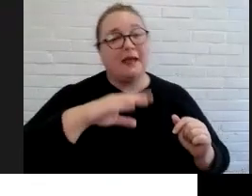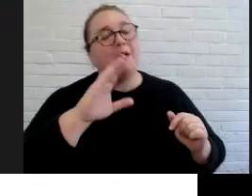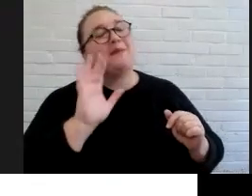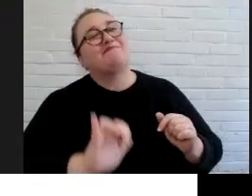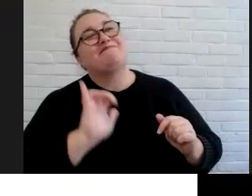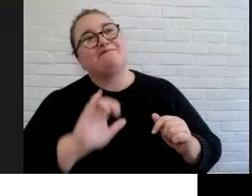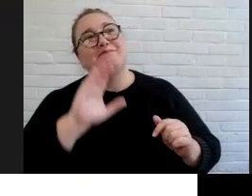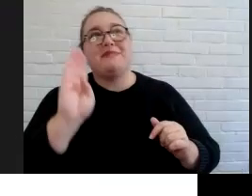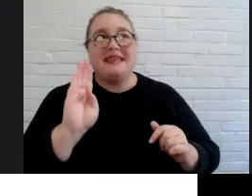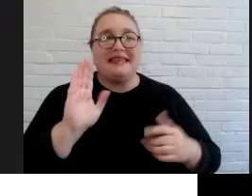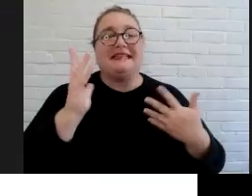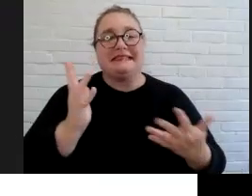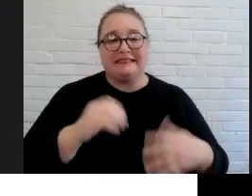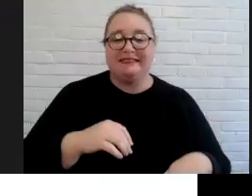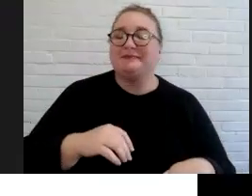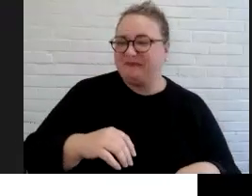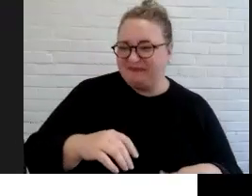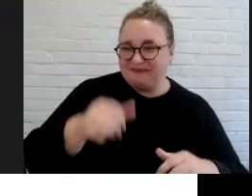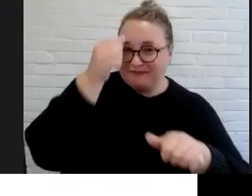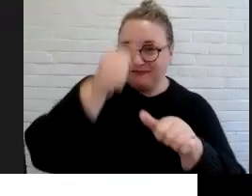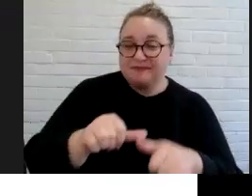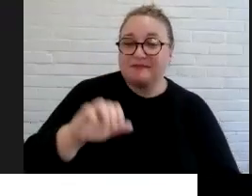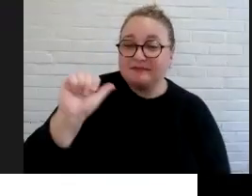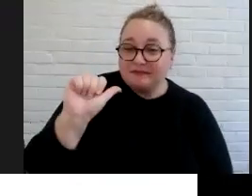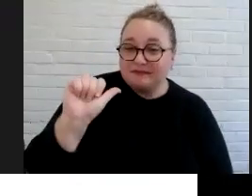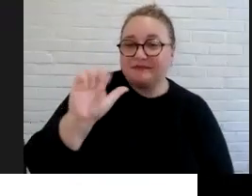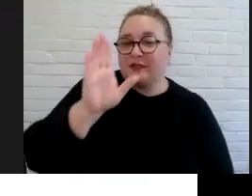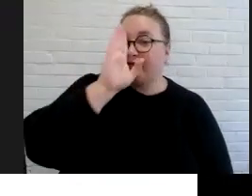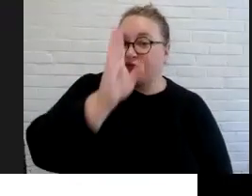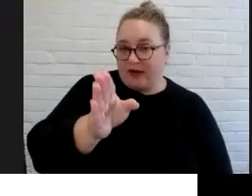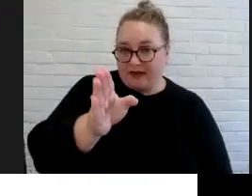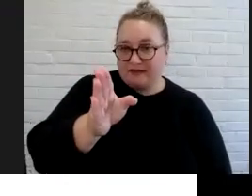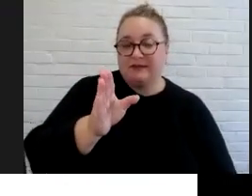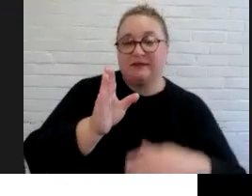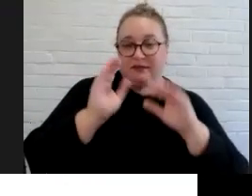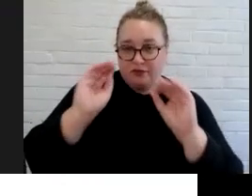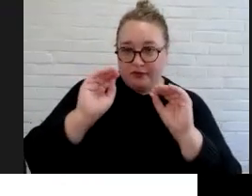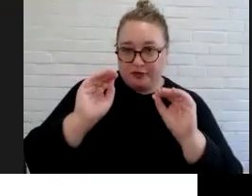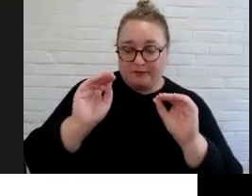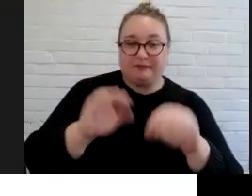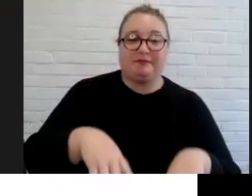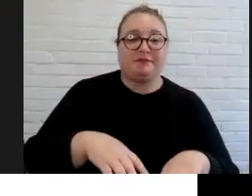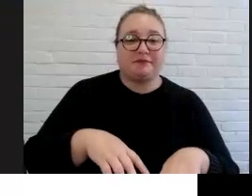So remember A is direct instruction. So that is not included in any of those.